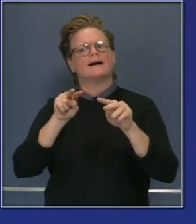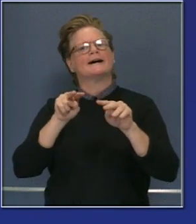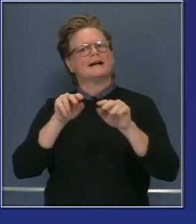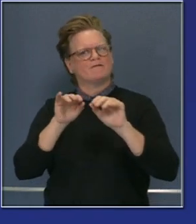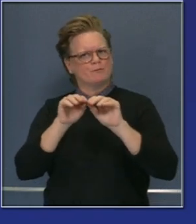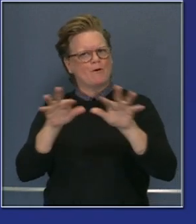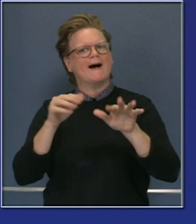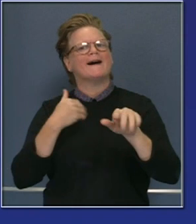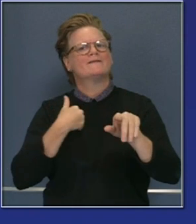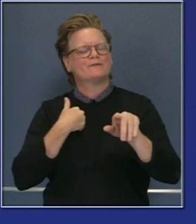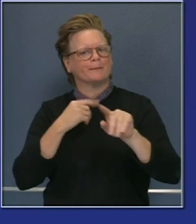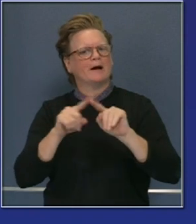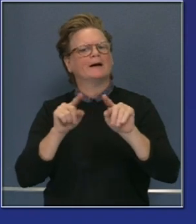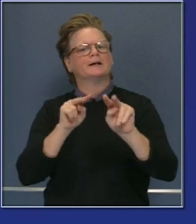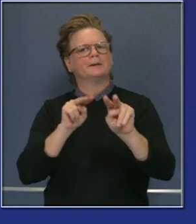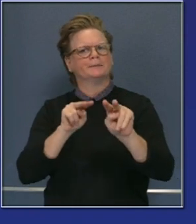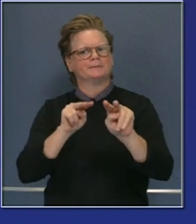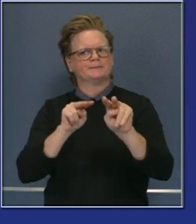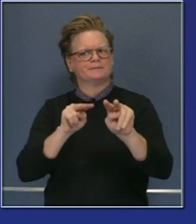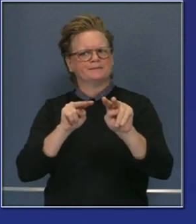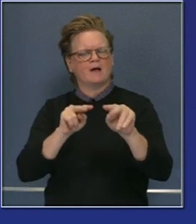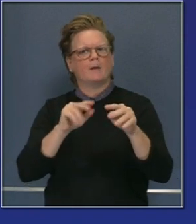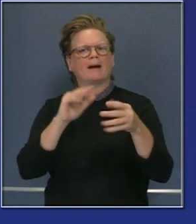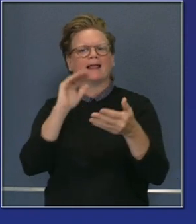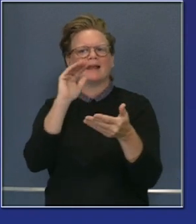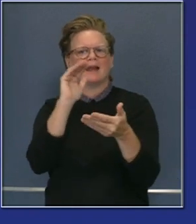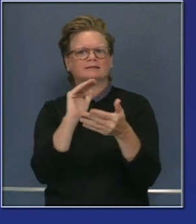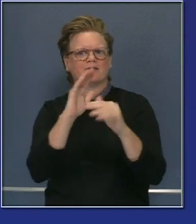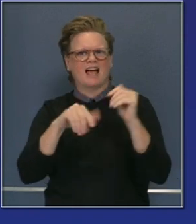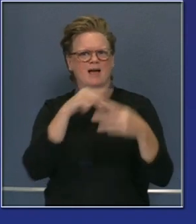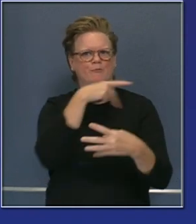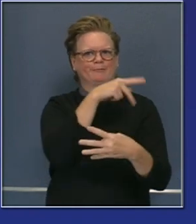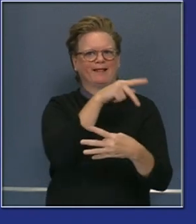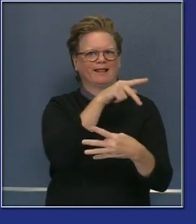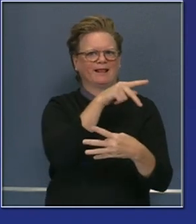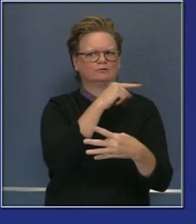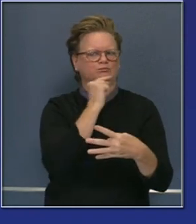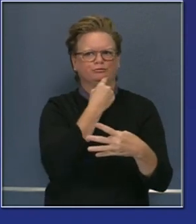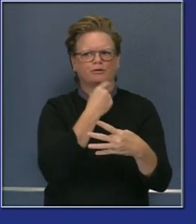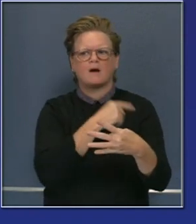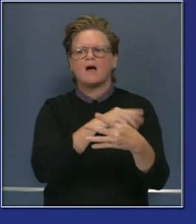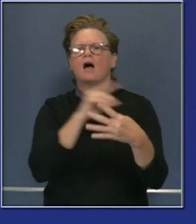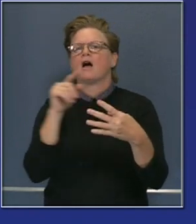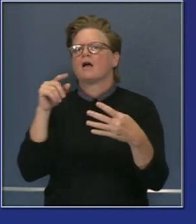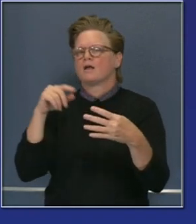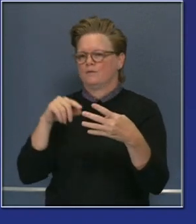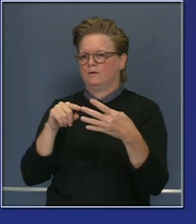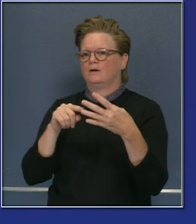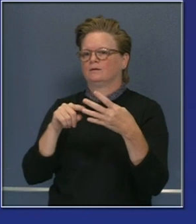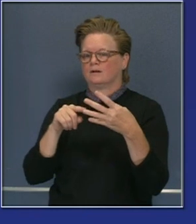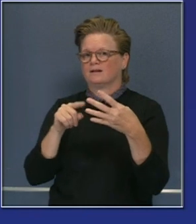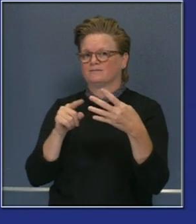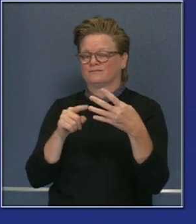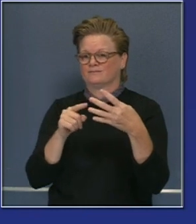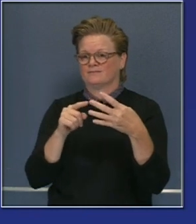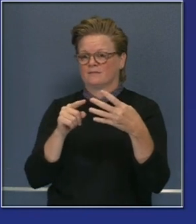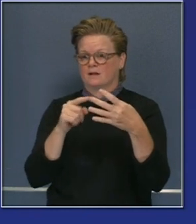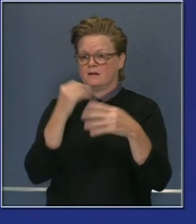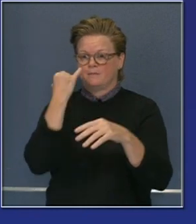AS WE REFER TO THEM IN THESE NEW GUIDELINES AND THE RED TIER IS SUBSTANTIAL SPREAD AND